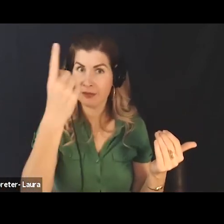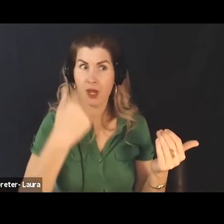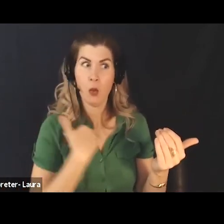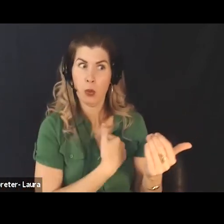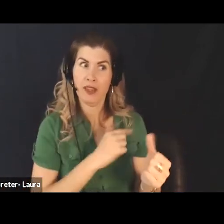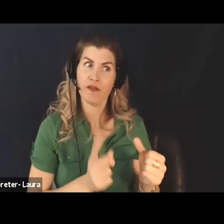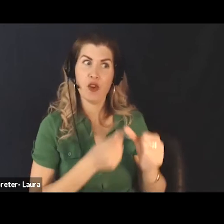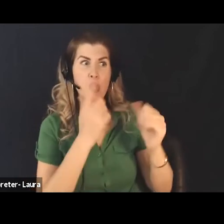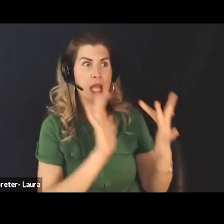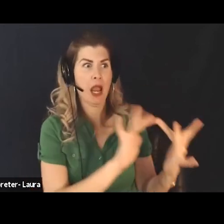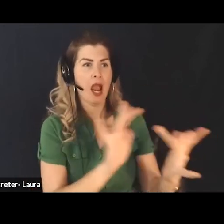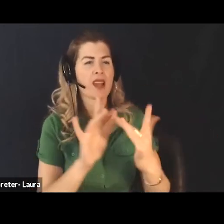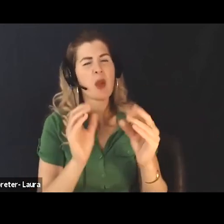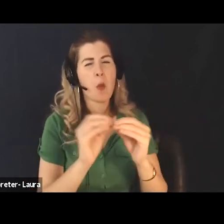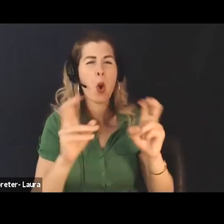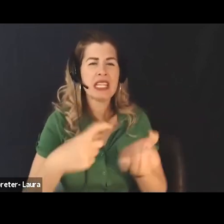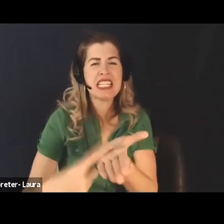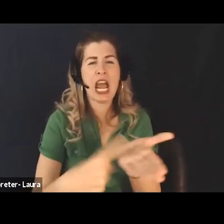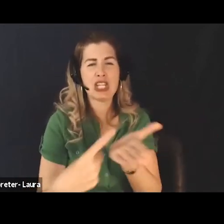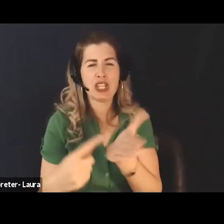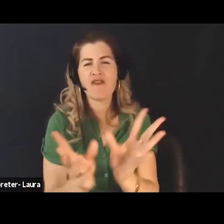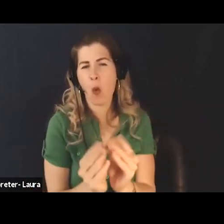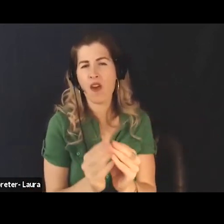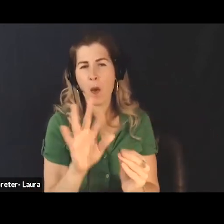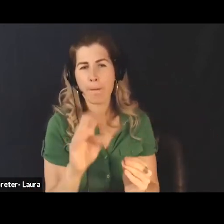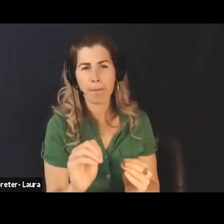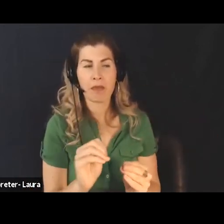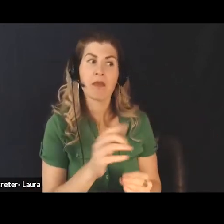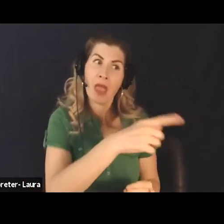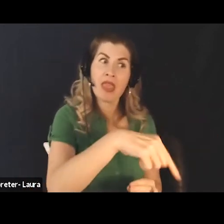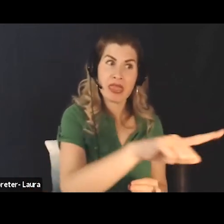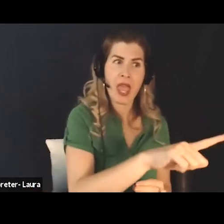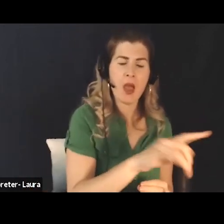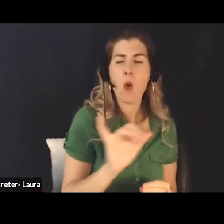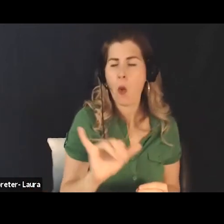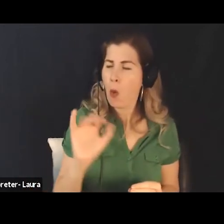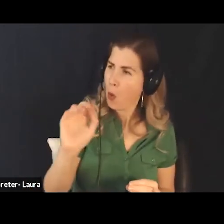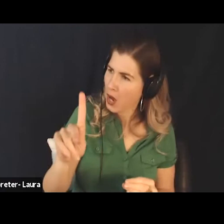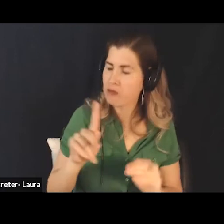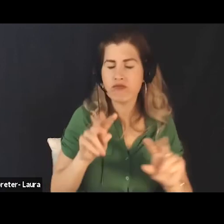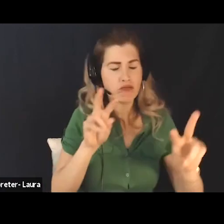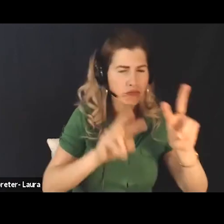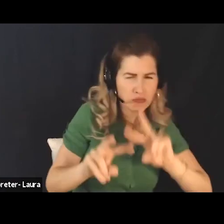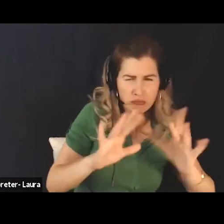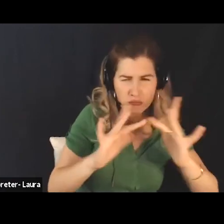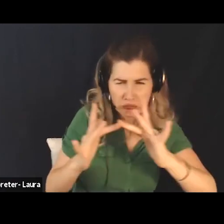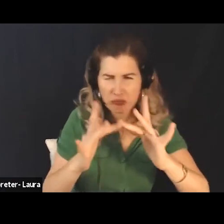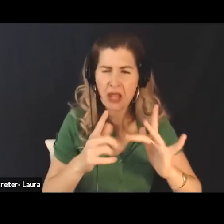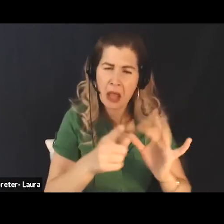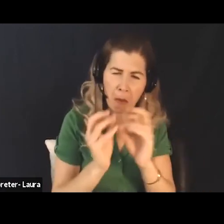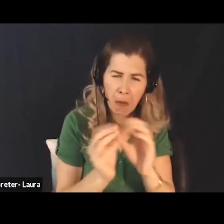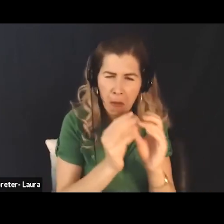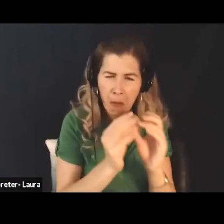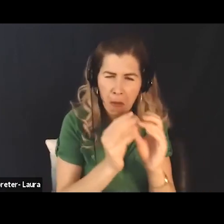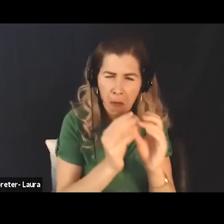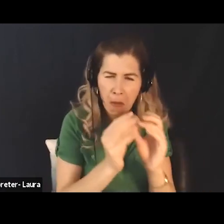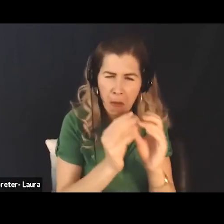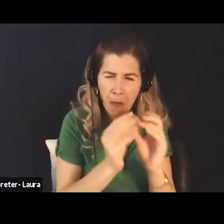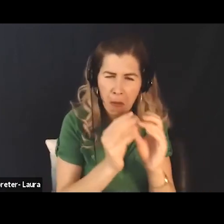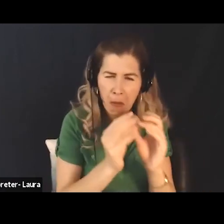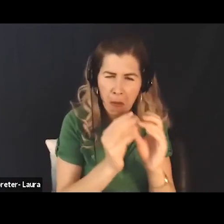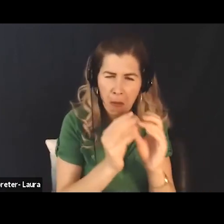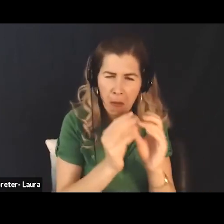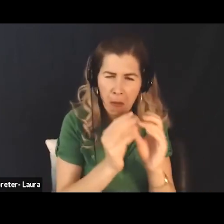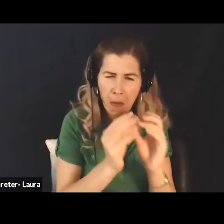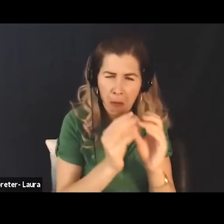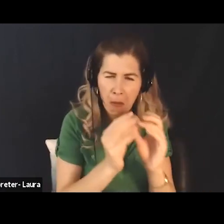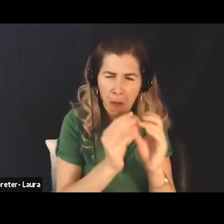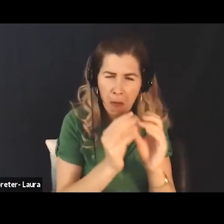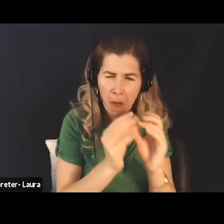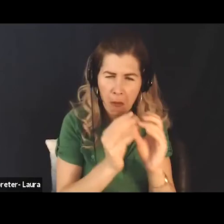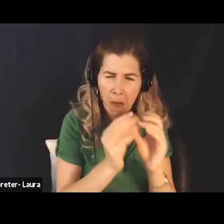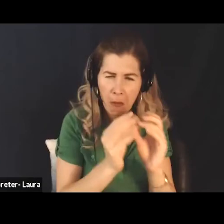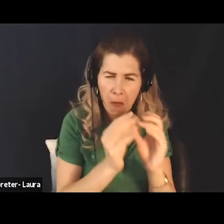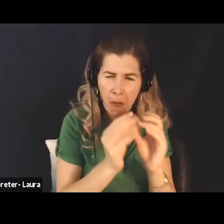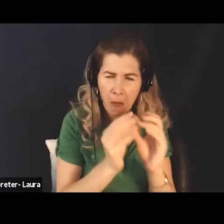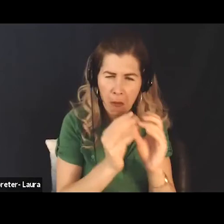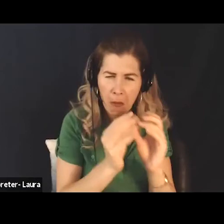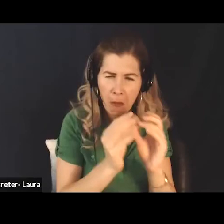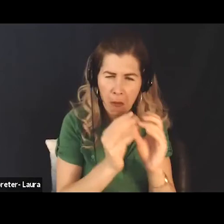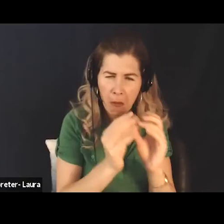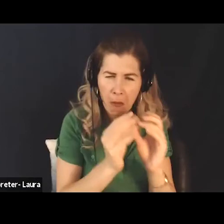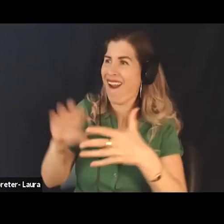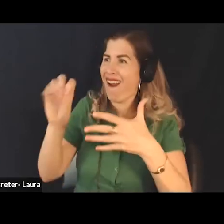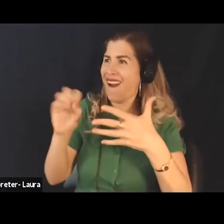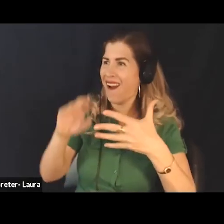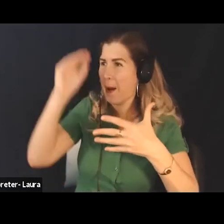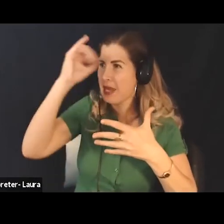And our initial calls were kind of on a discussion forum and triggers looked at it, they talked about it you know they maybe got into debates about it but nobody showed up as an organized group.